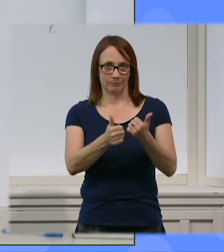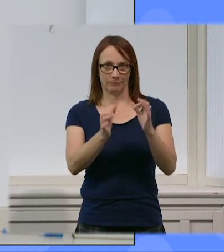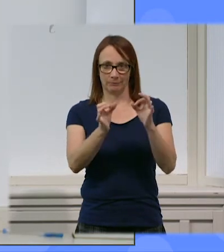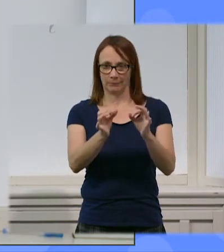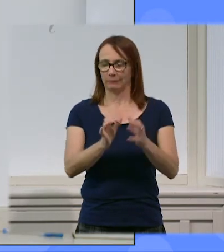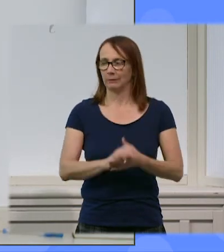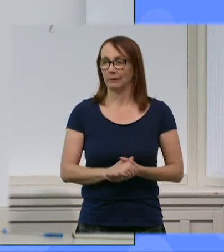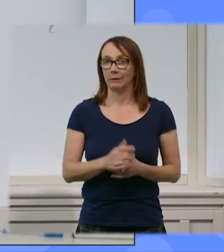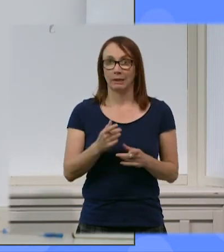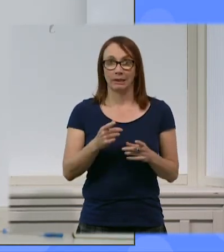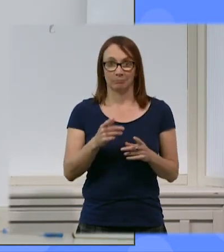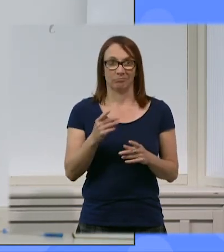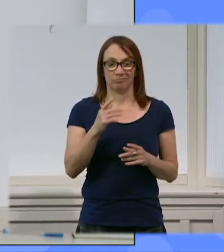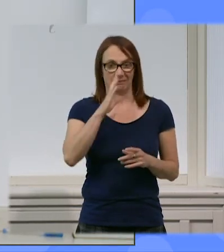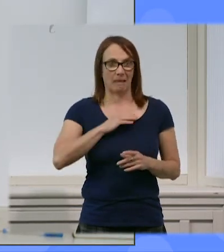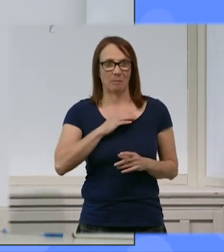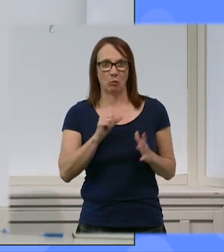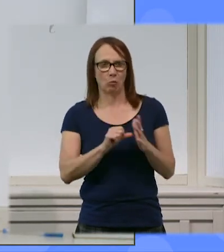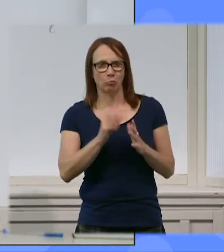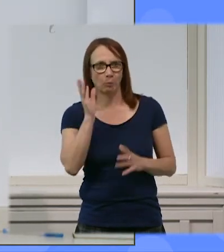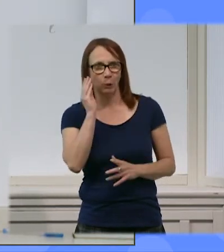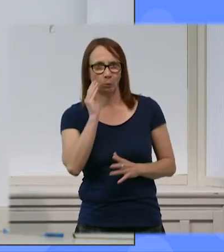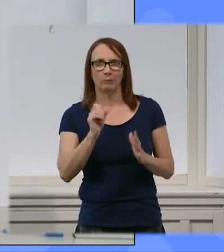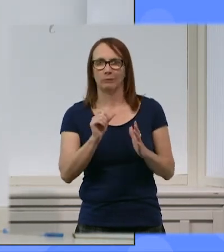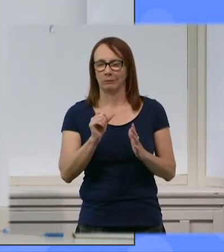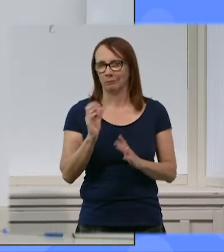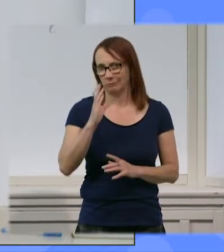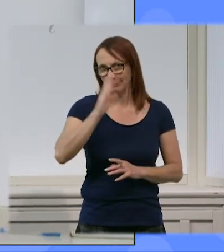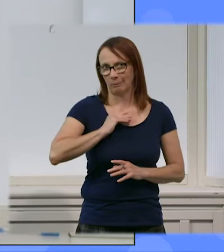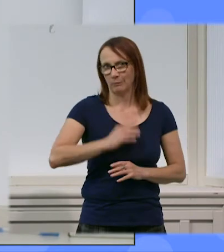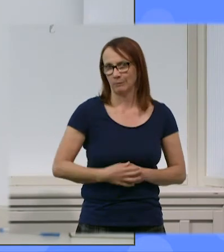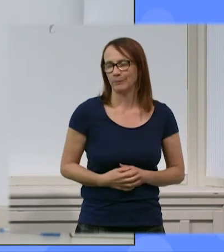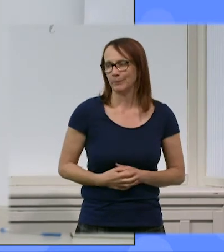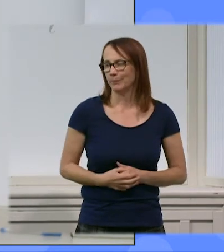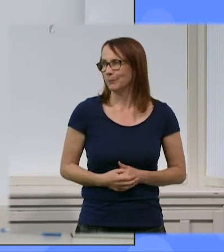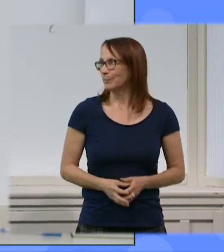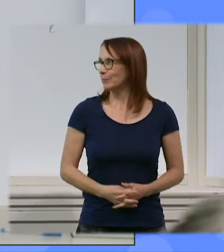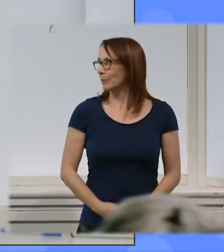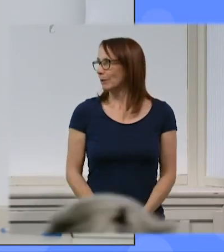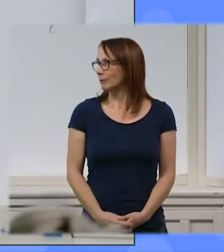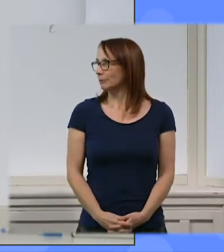if I get too quiet just stick your hand up and I'll enunciate more clearly so as